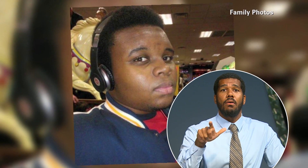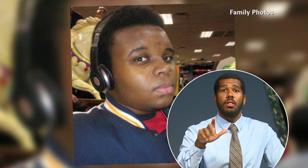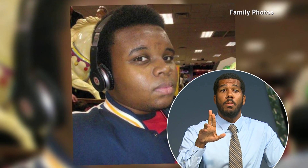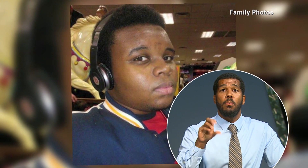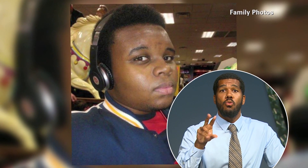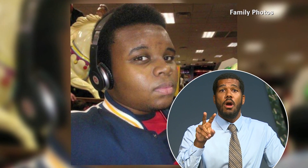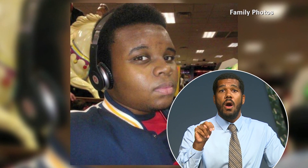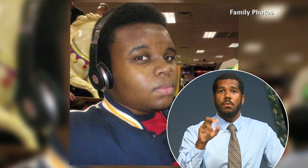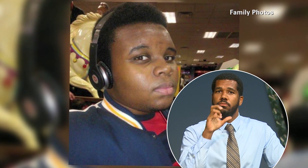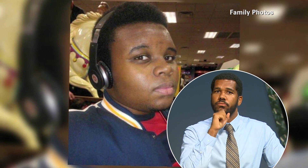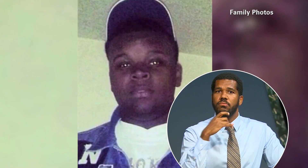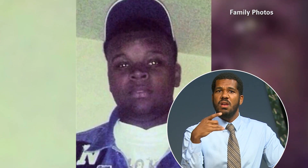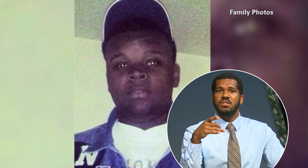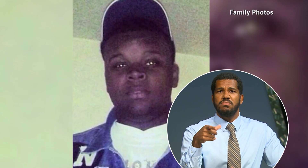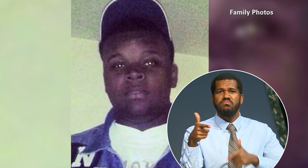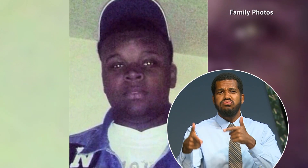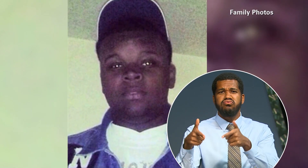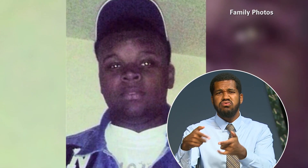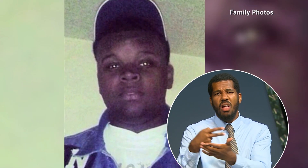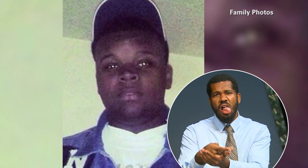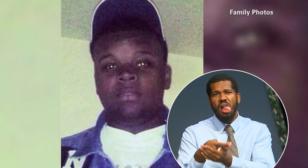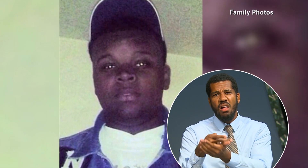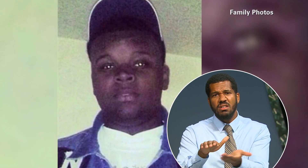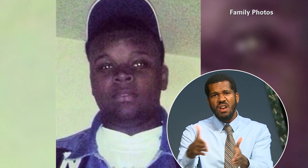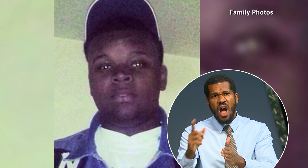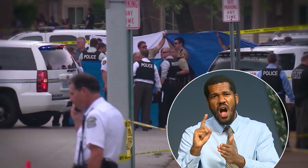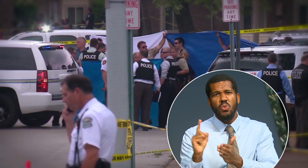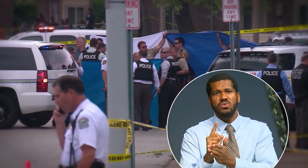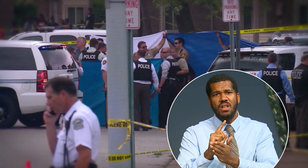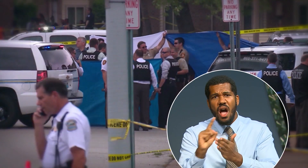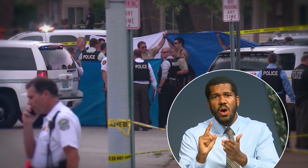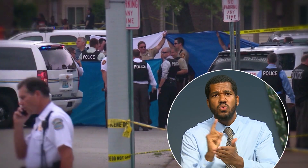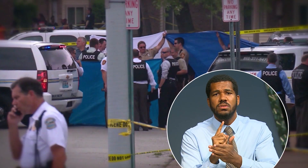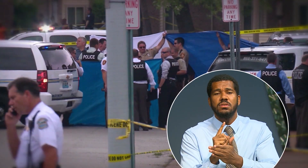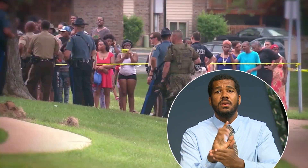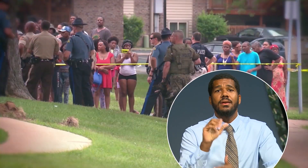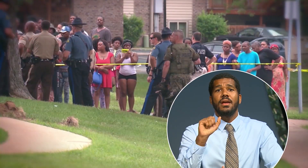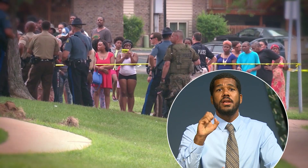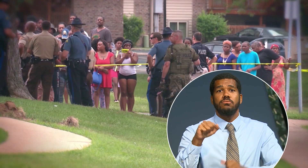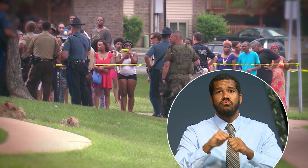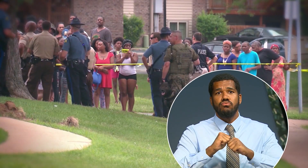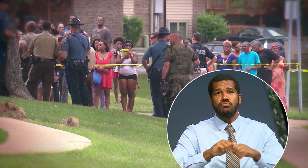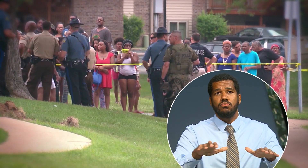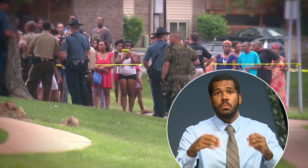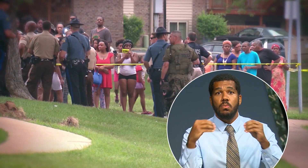Michael Brown was left in the street for hours after being shot multiple times. Emotions